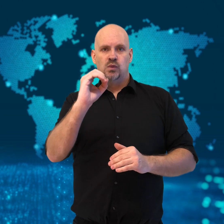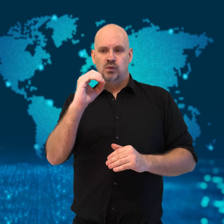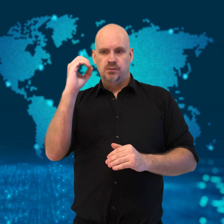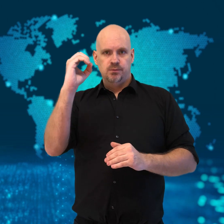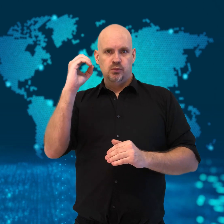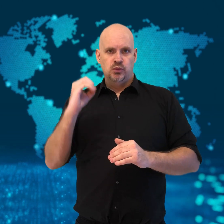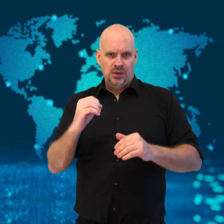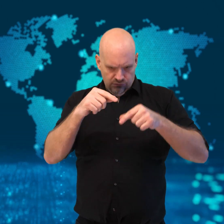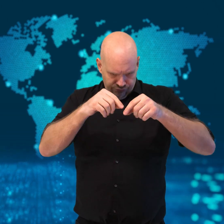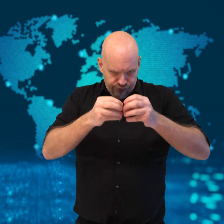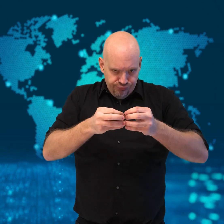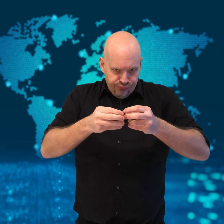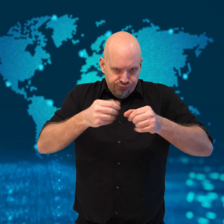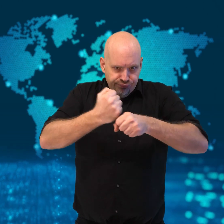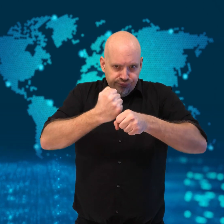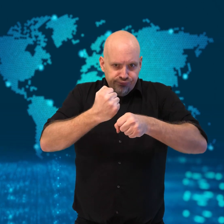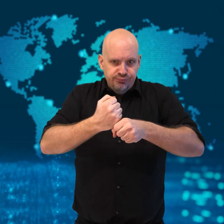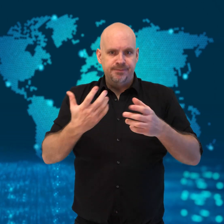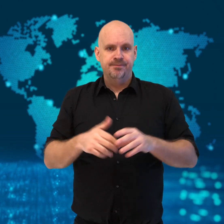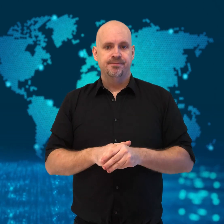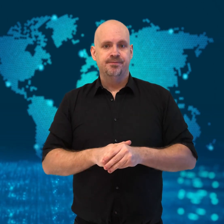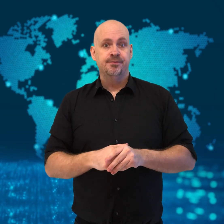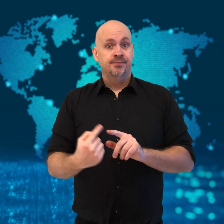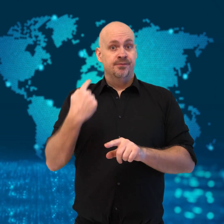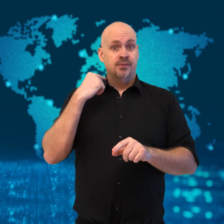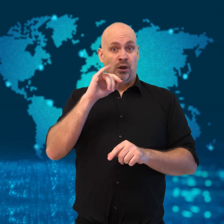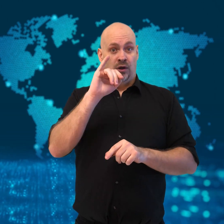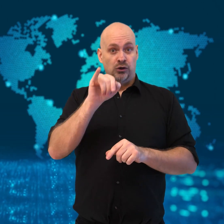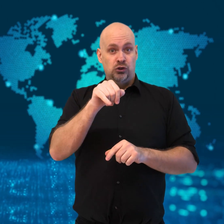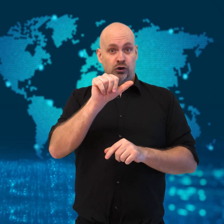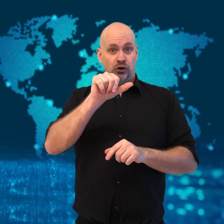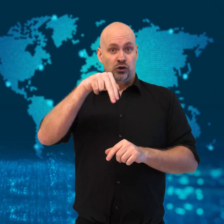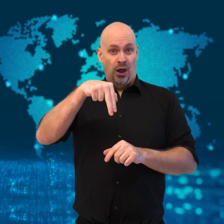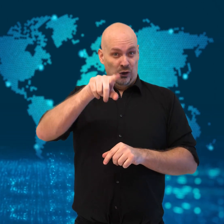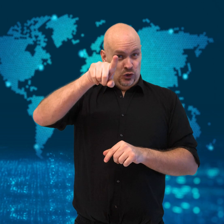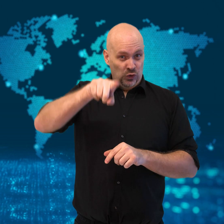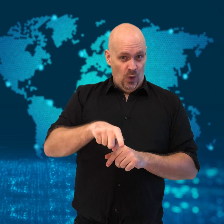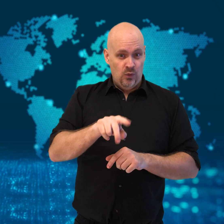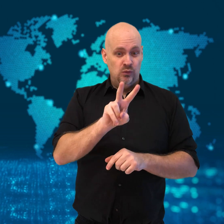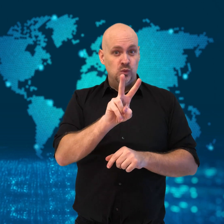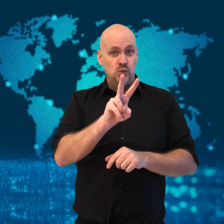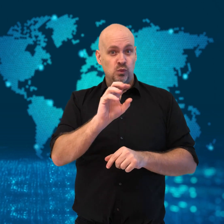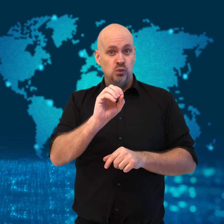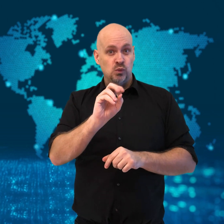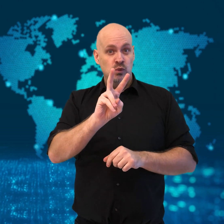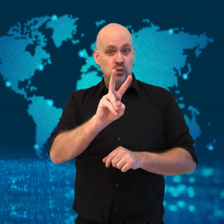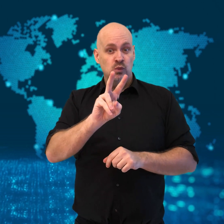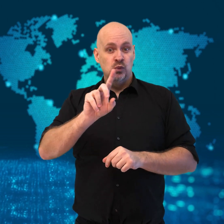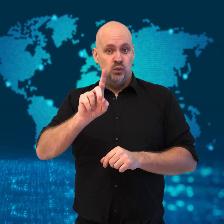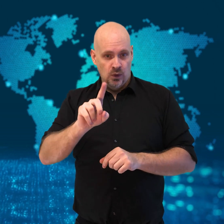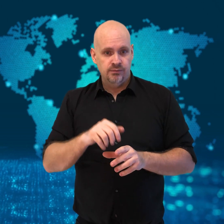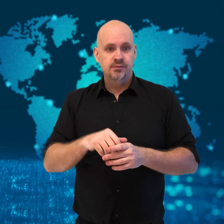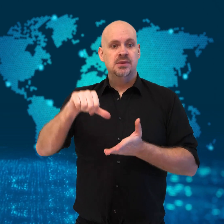Iran has increased its nuclear capabilities. In January 2021,